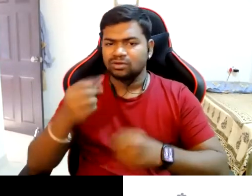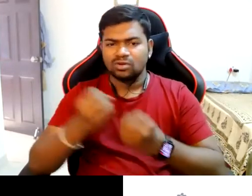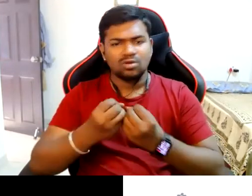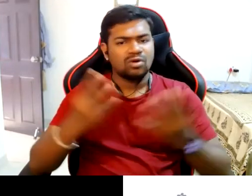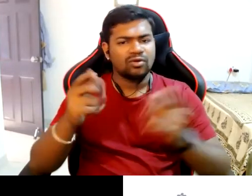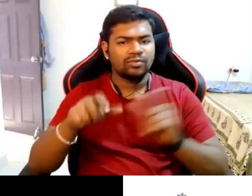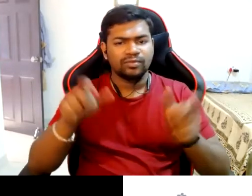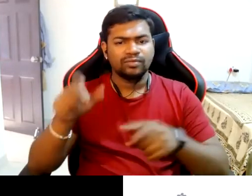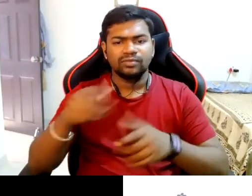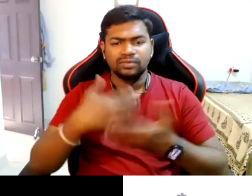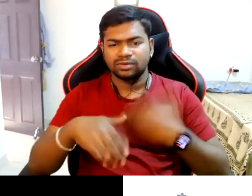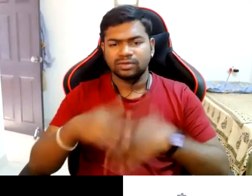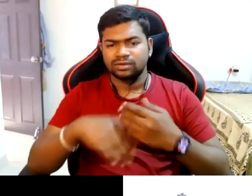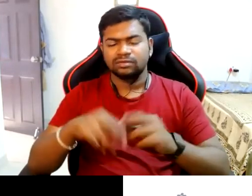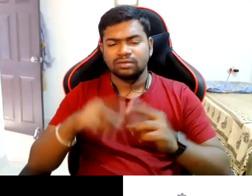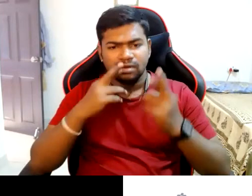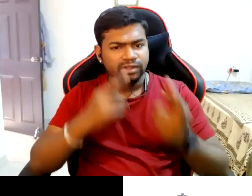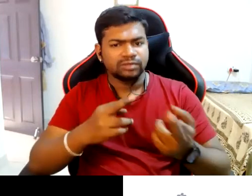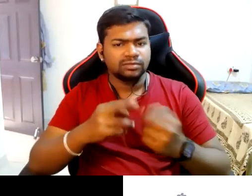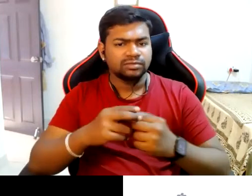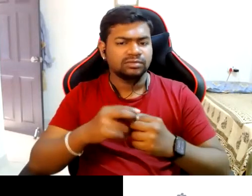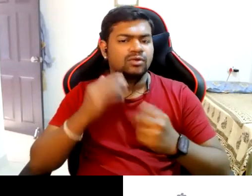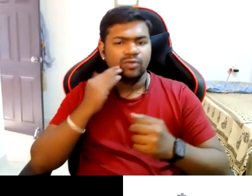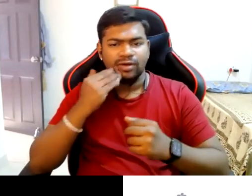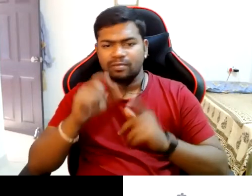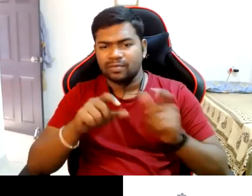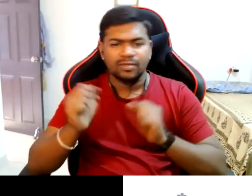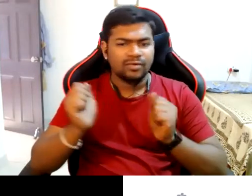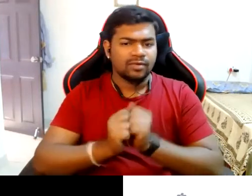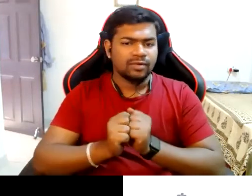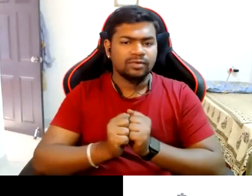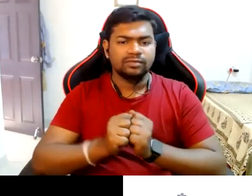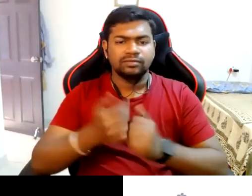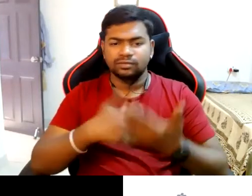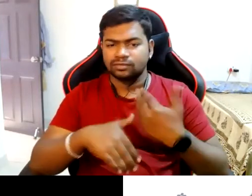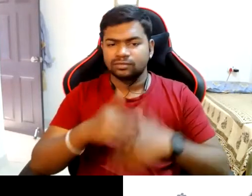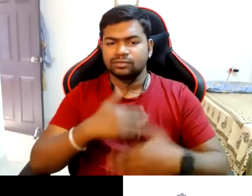so lot of people with disability expect that the People with the disability everything will get delivered to them.